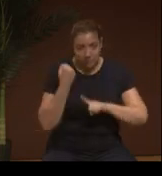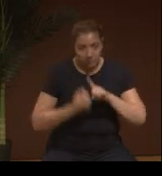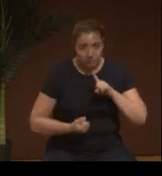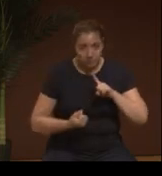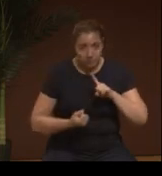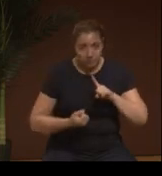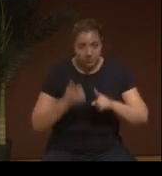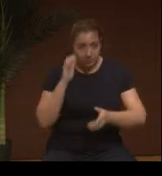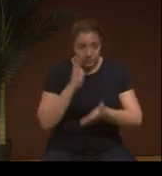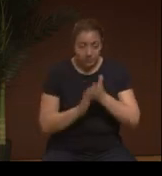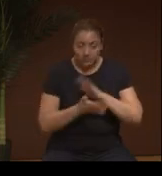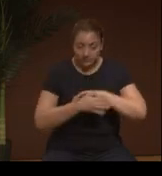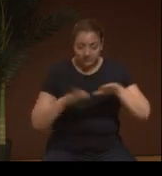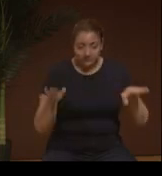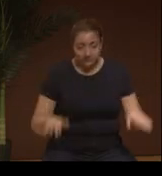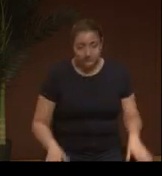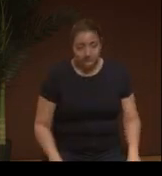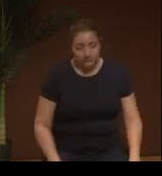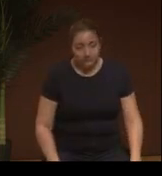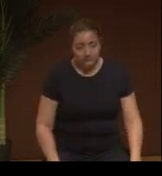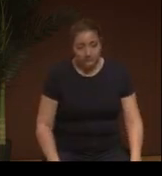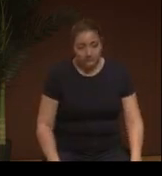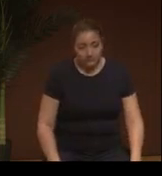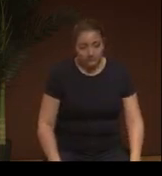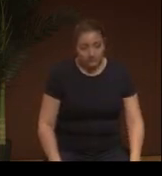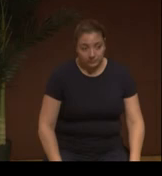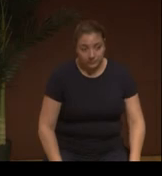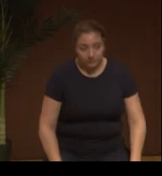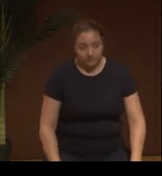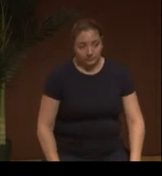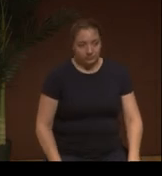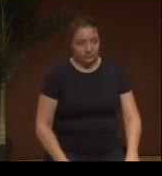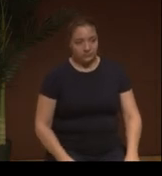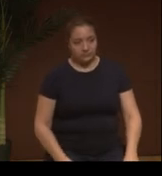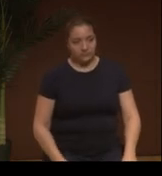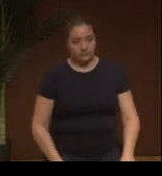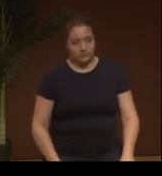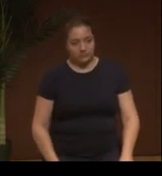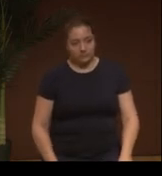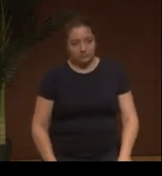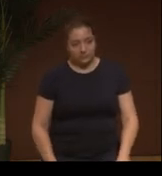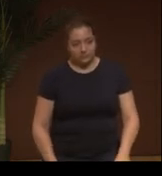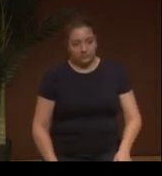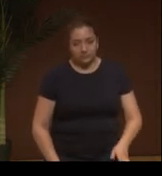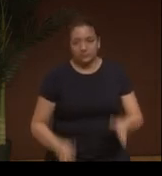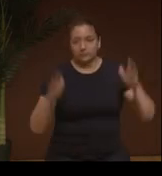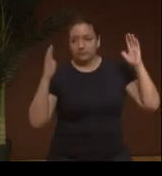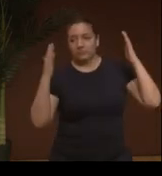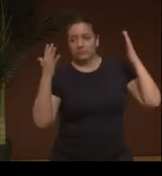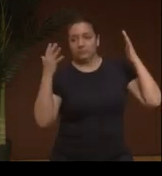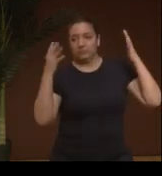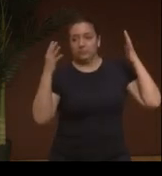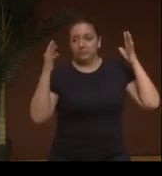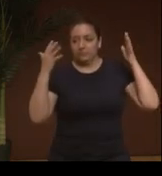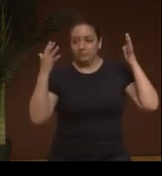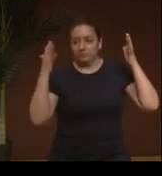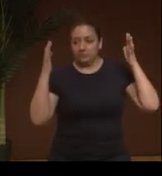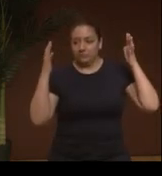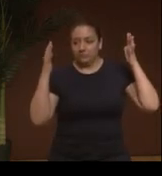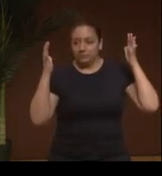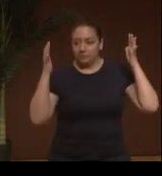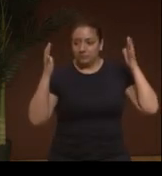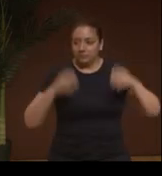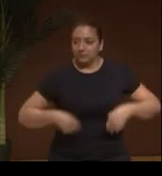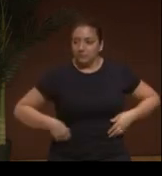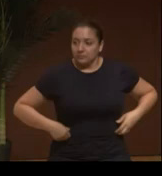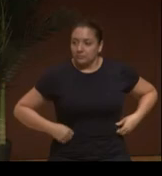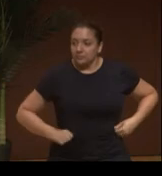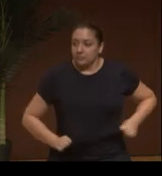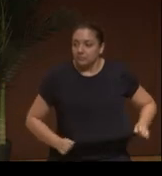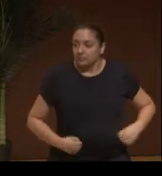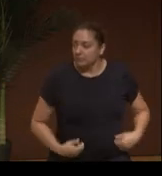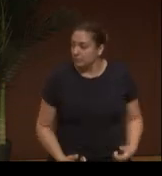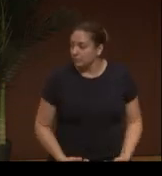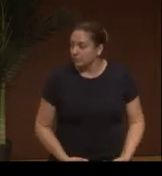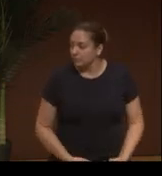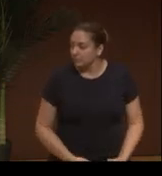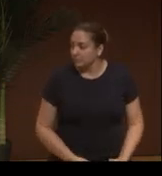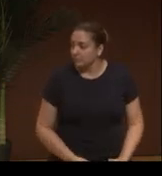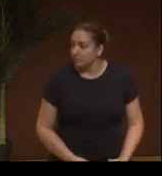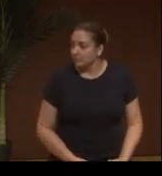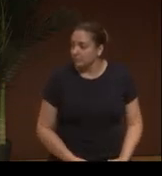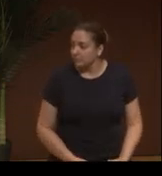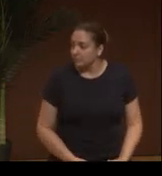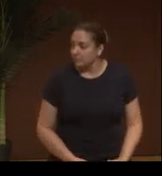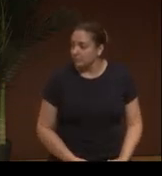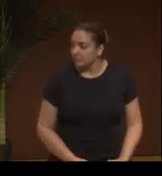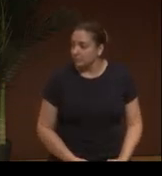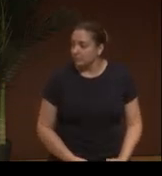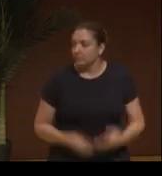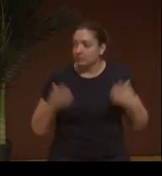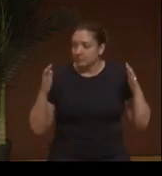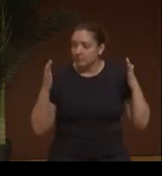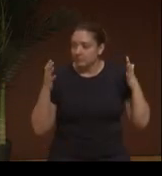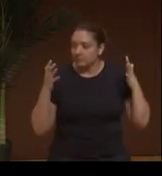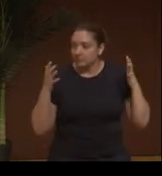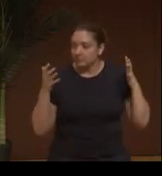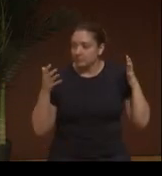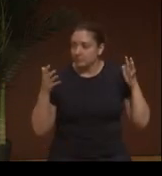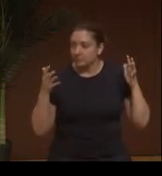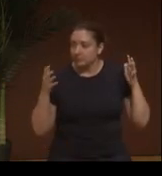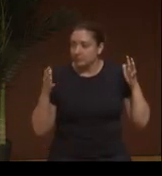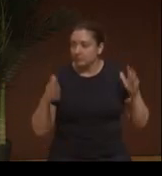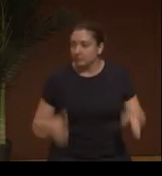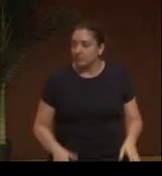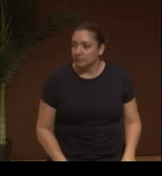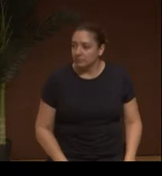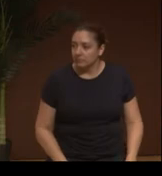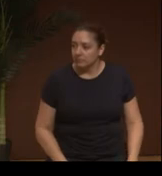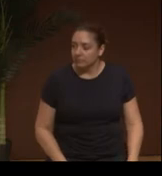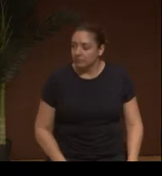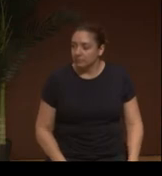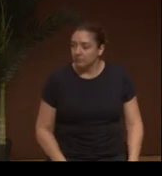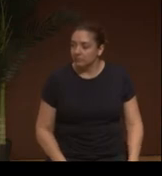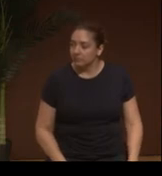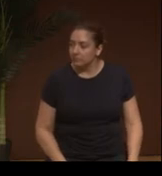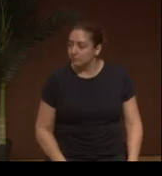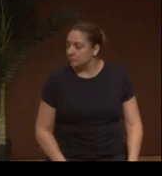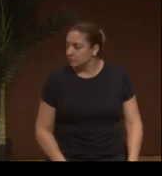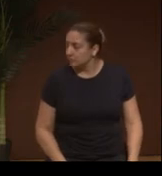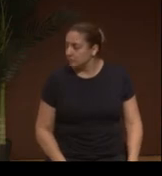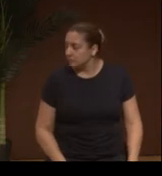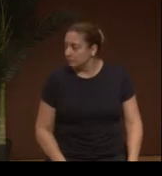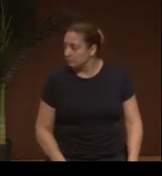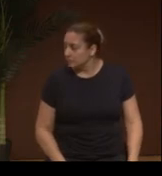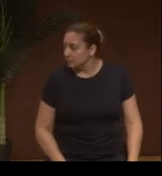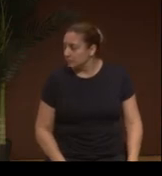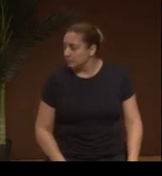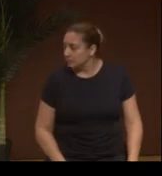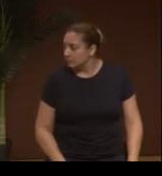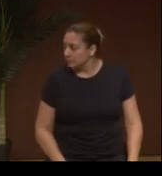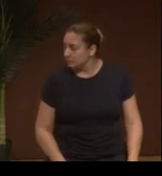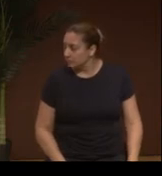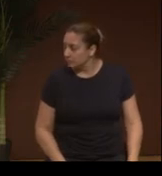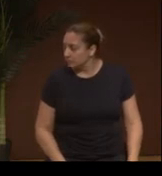Stop with the abuse.